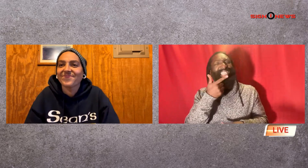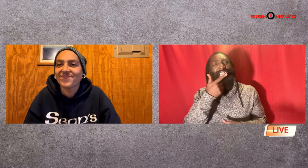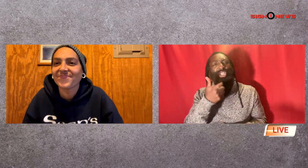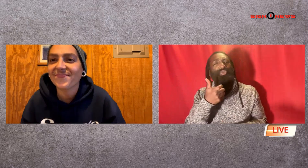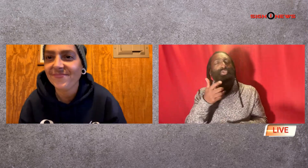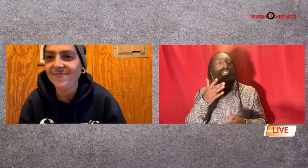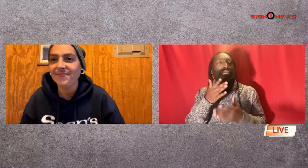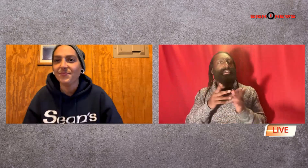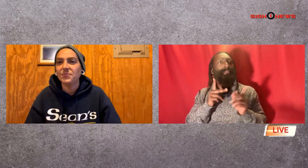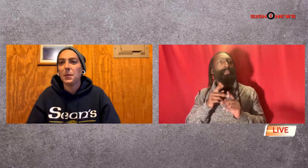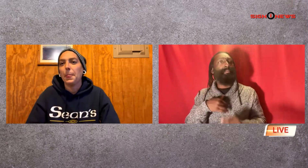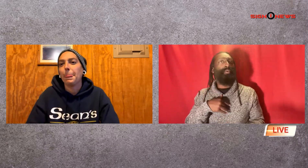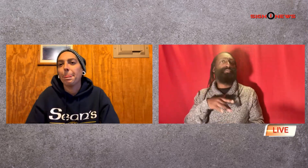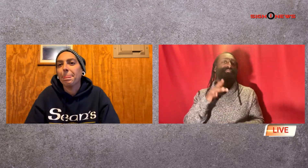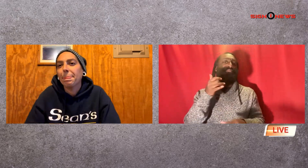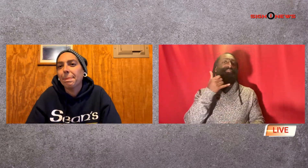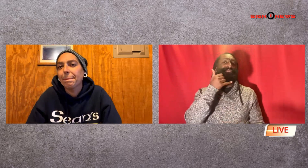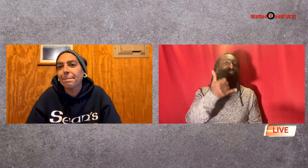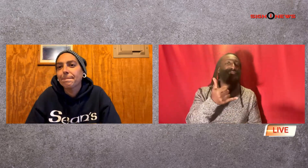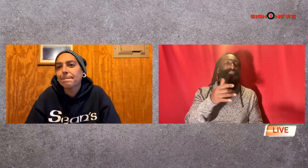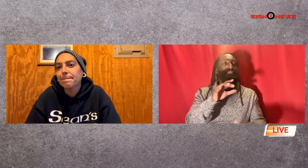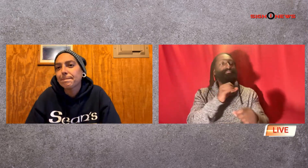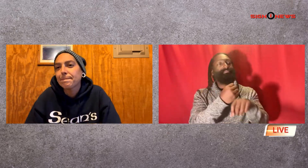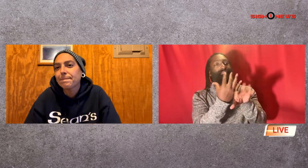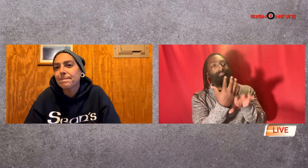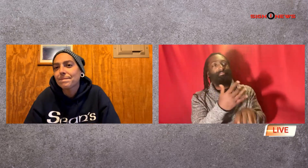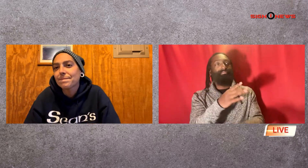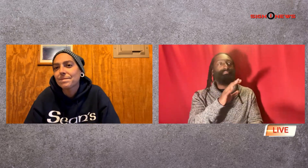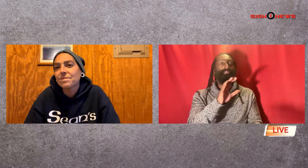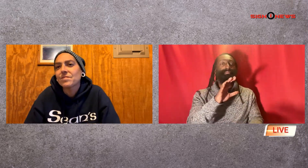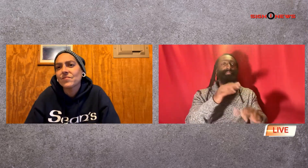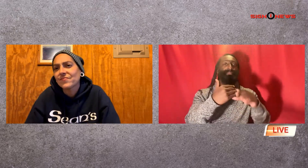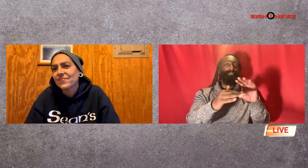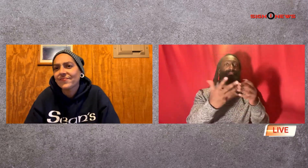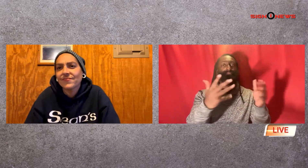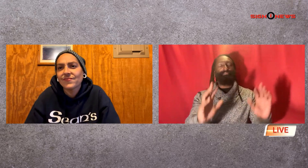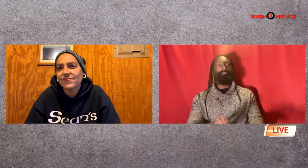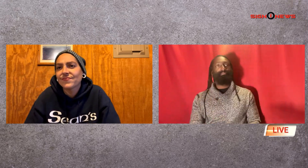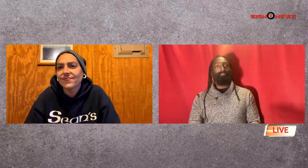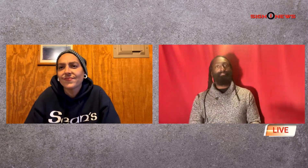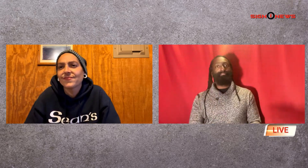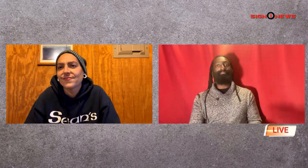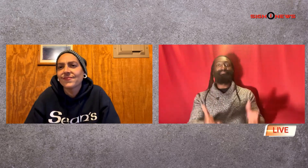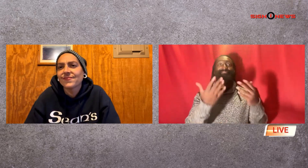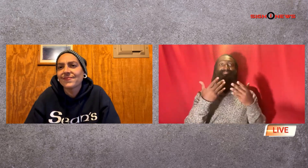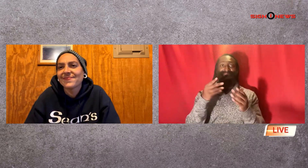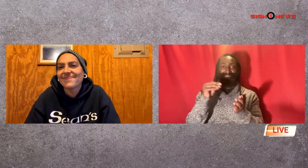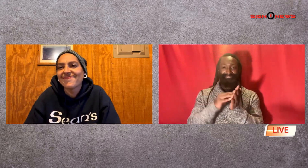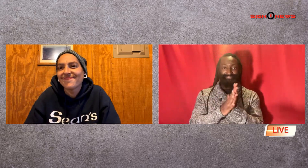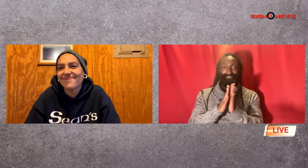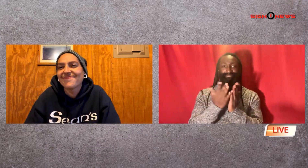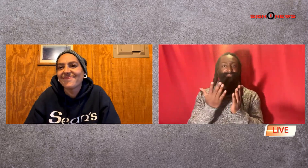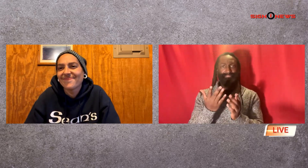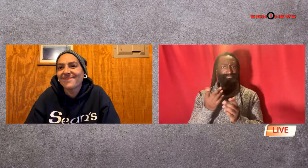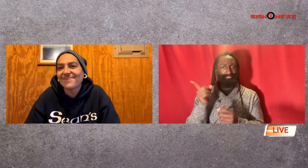you know it's really interesting you know you do phone calls emails or virtual chats